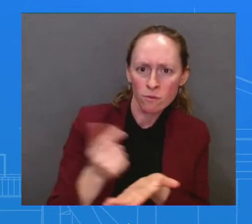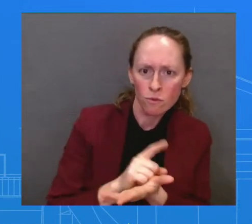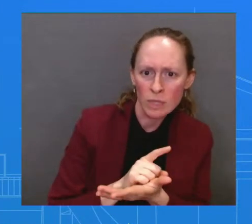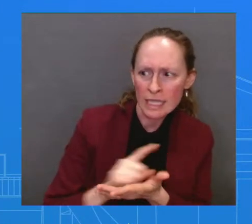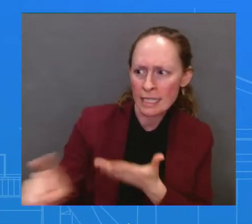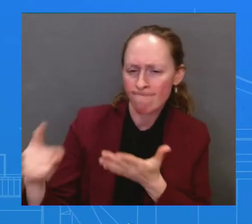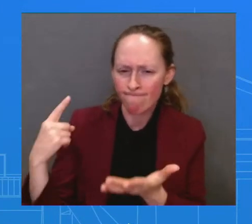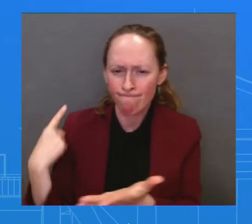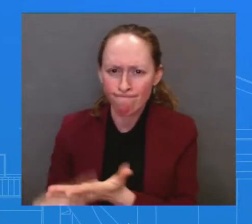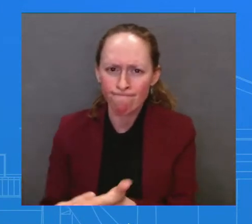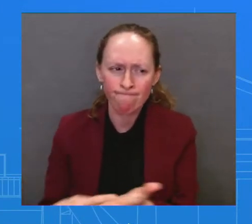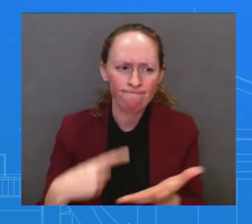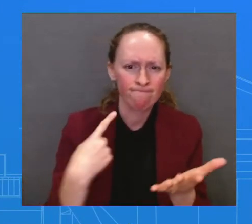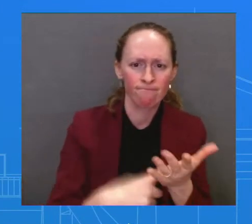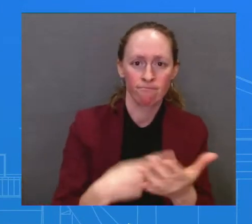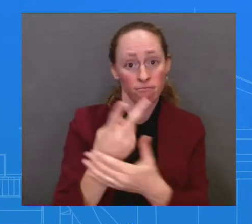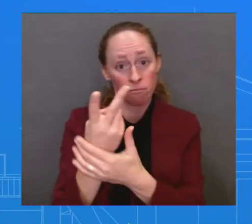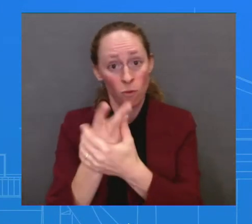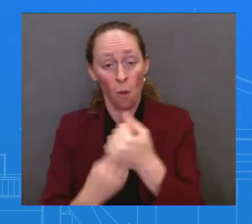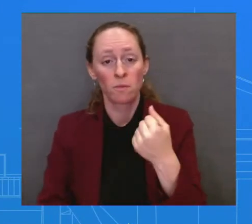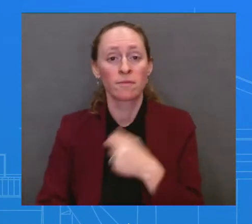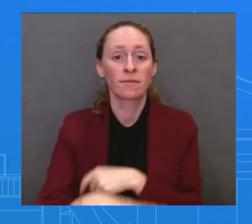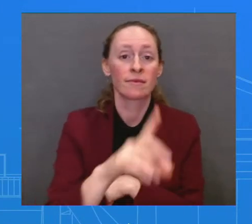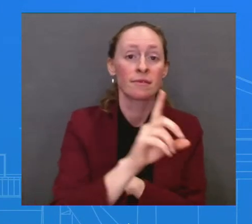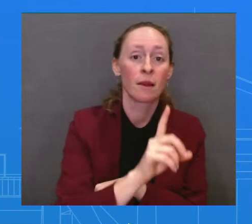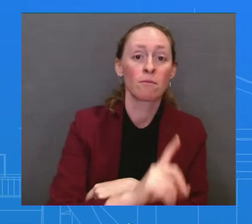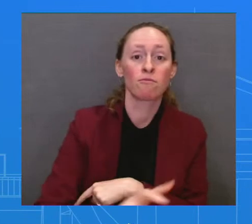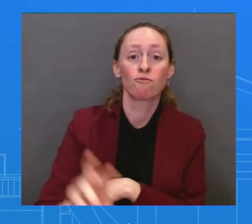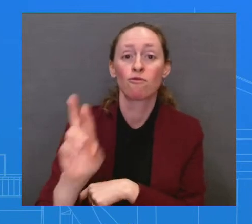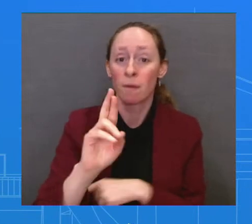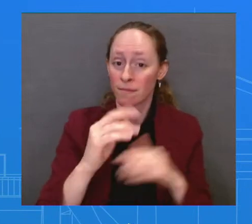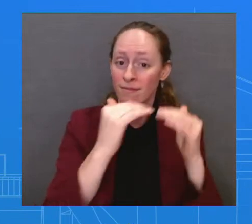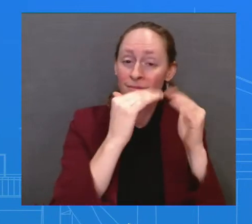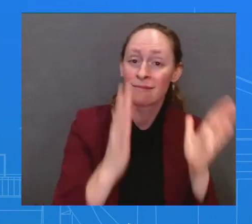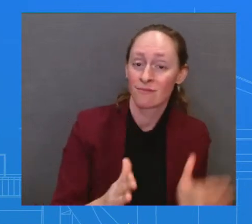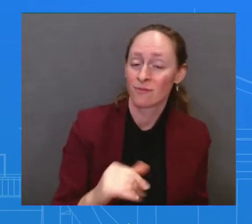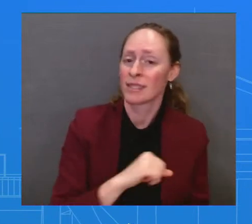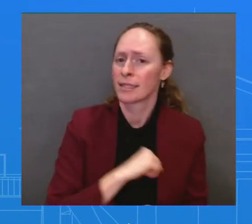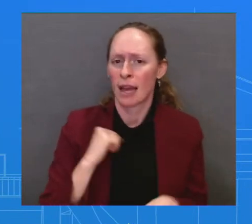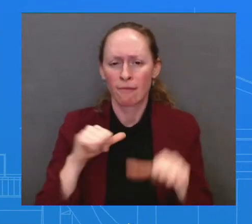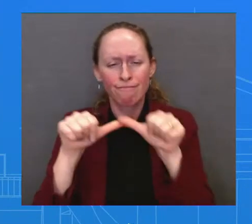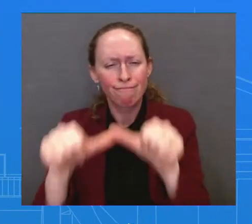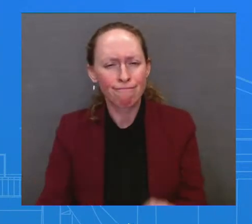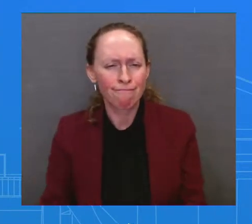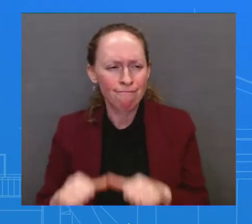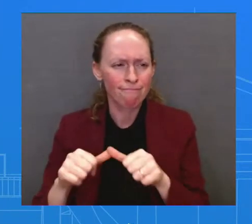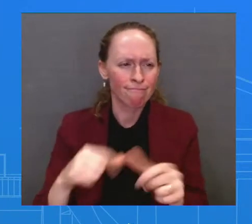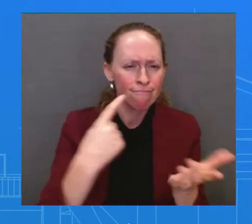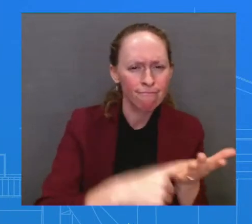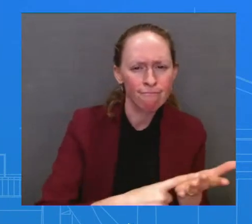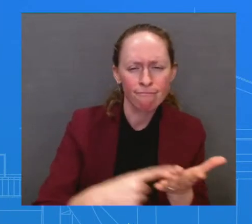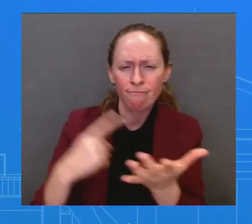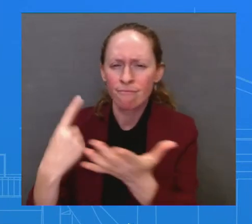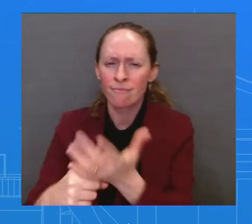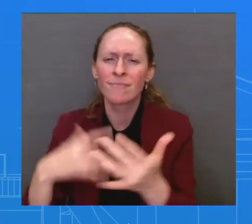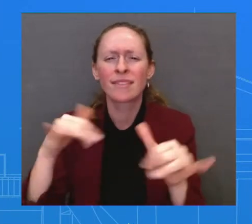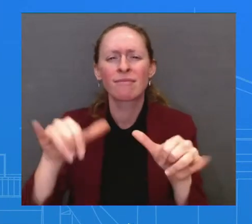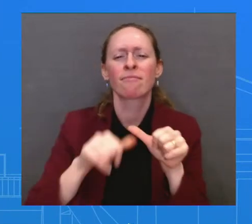who want to also make the case that this should continue. So, I keep saying basically the same thing,